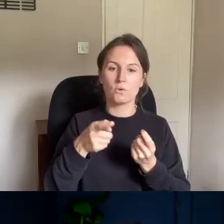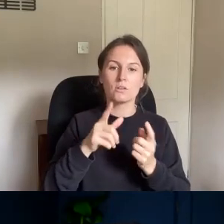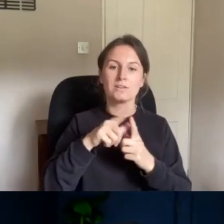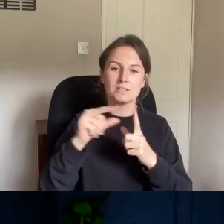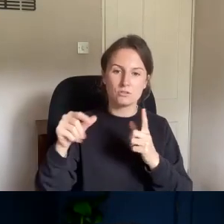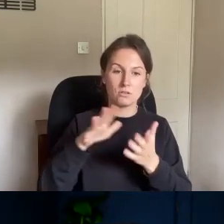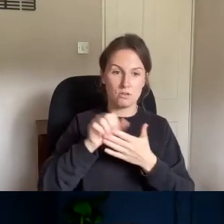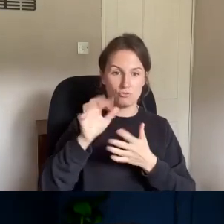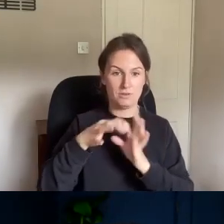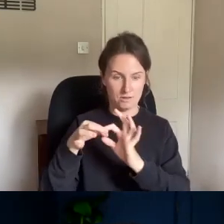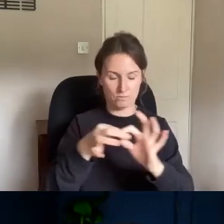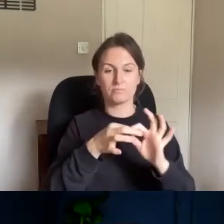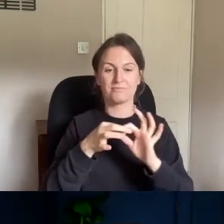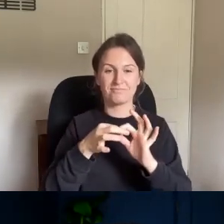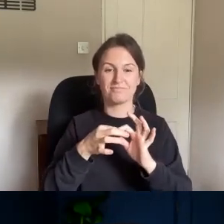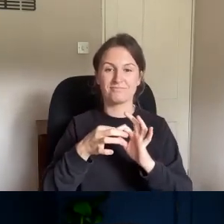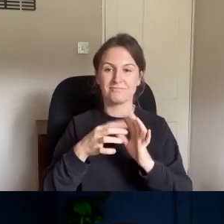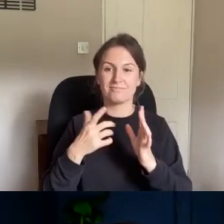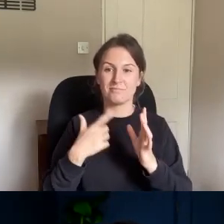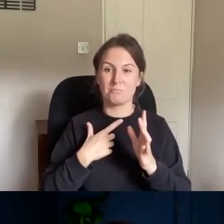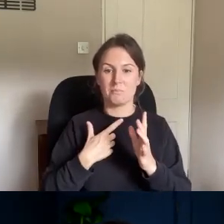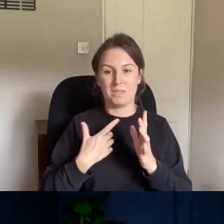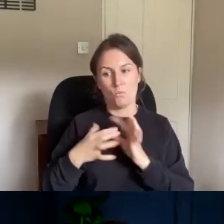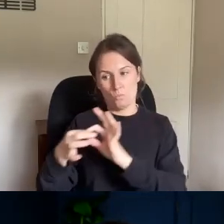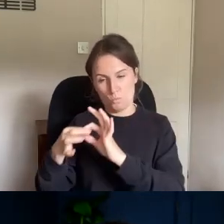and I'm working closely on the Digital Cultural Awards as well with Ewelina and Rose.